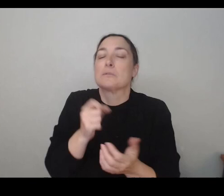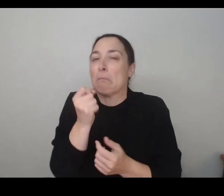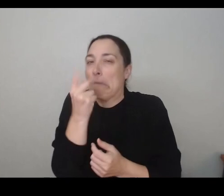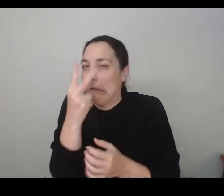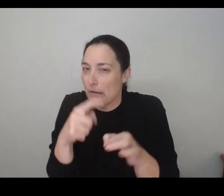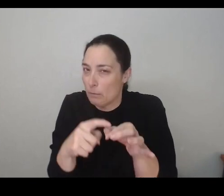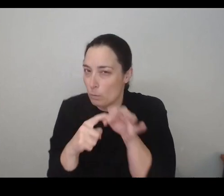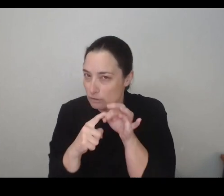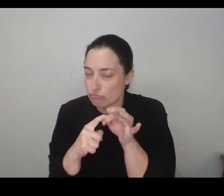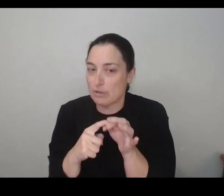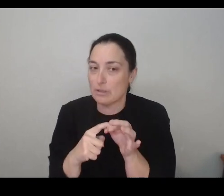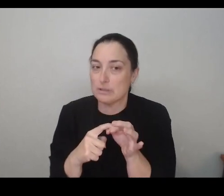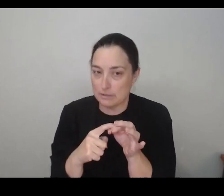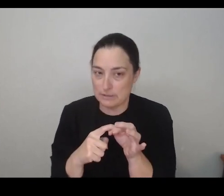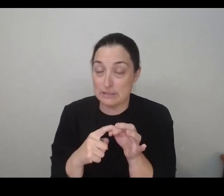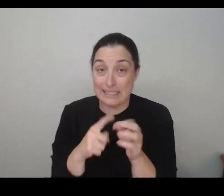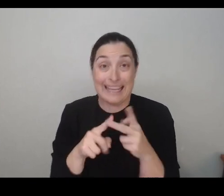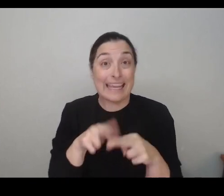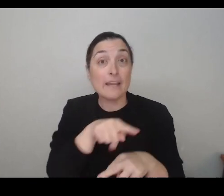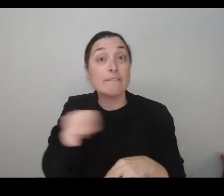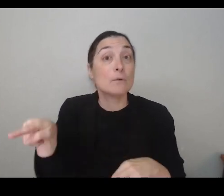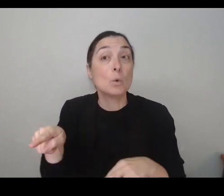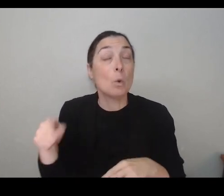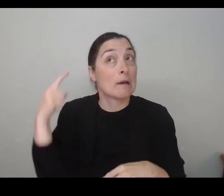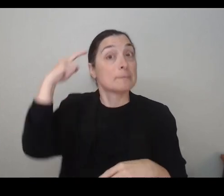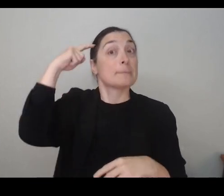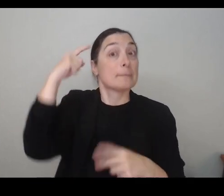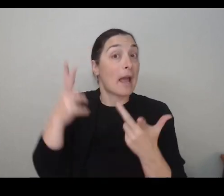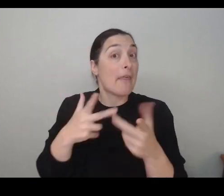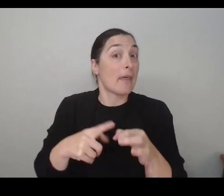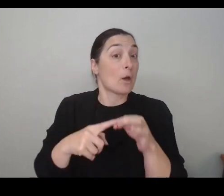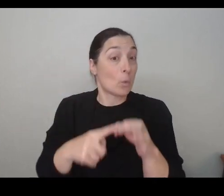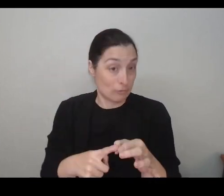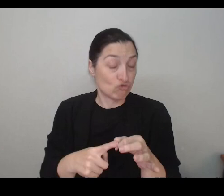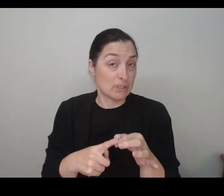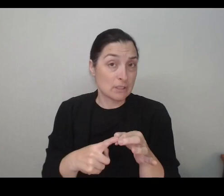If anyone has another question they wish to ask, they should do that.